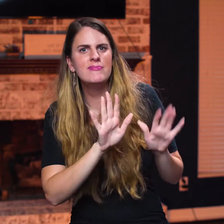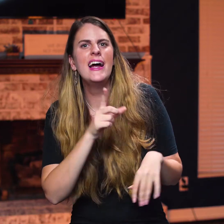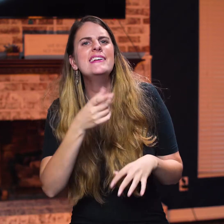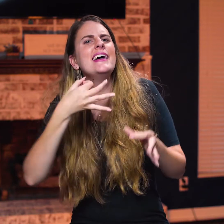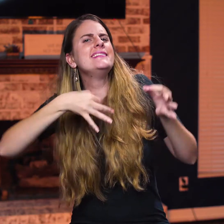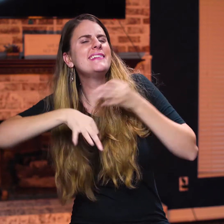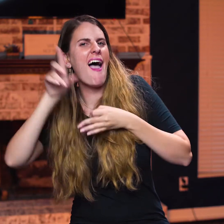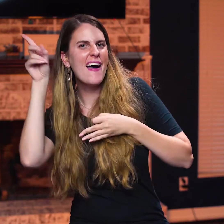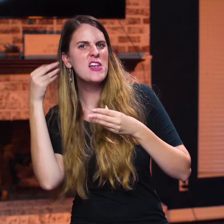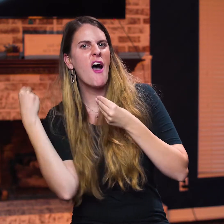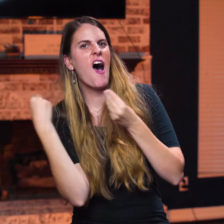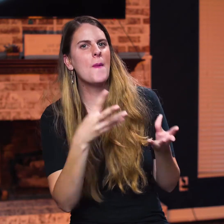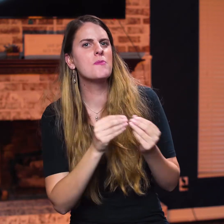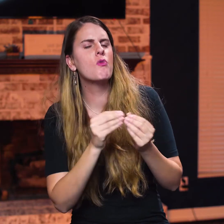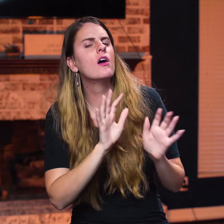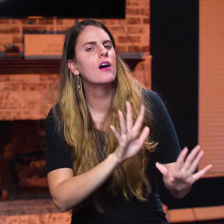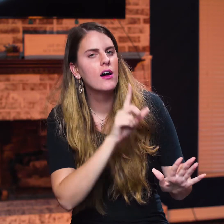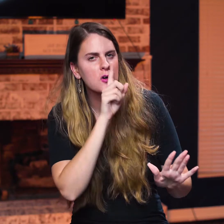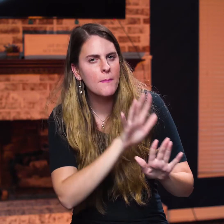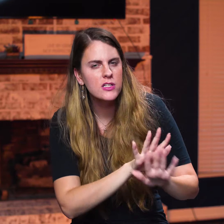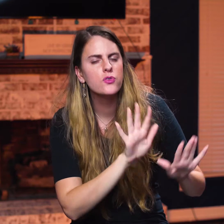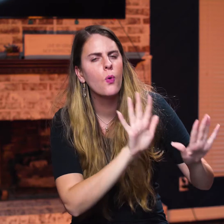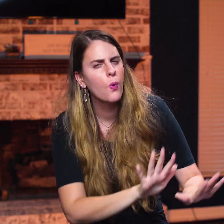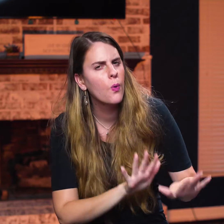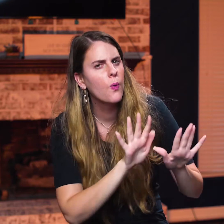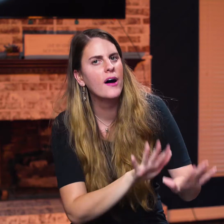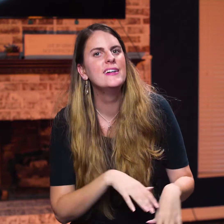Instead, He offers even more confirmation.